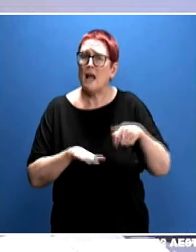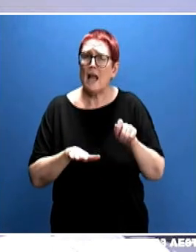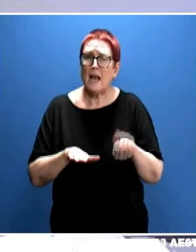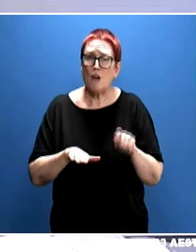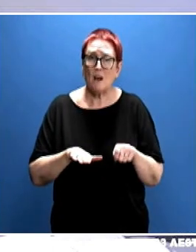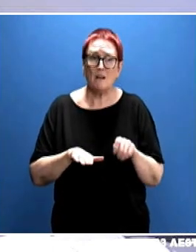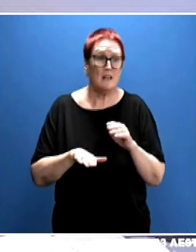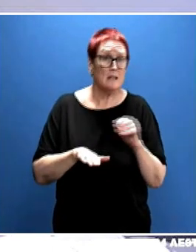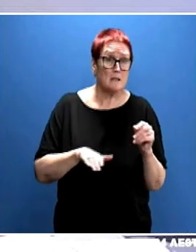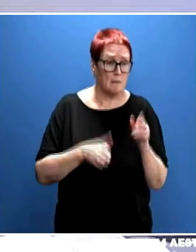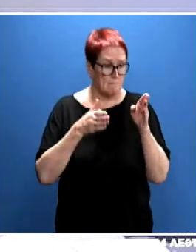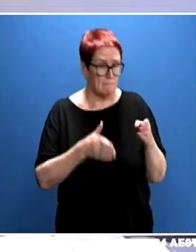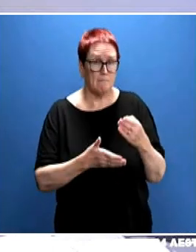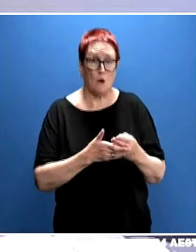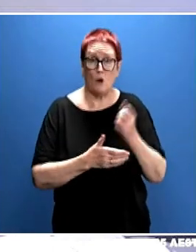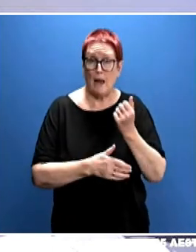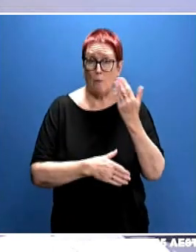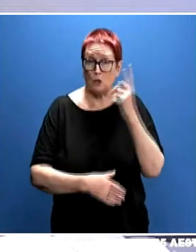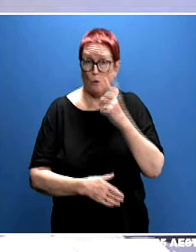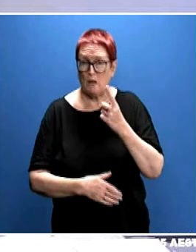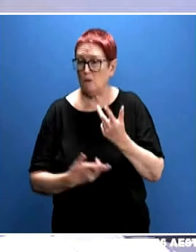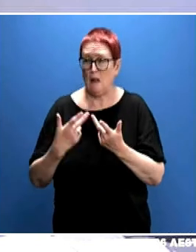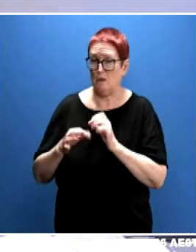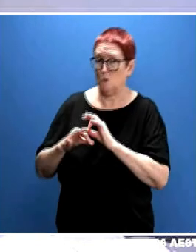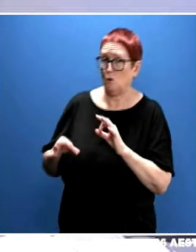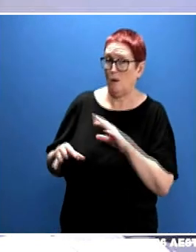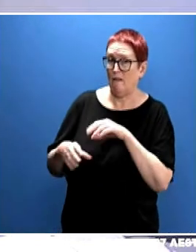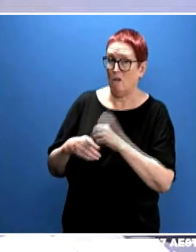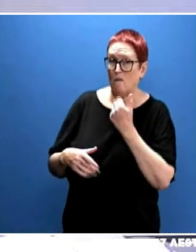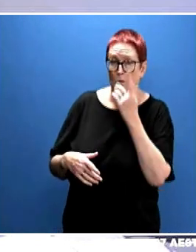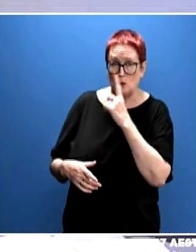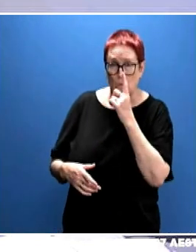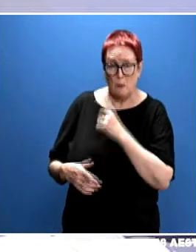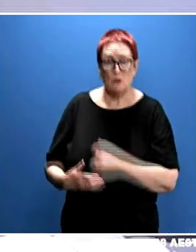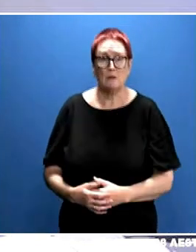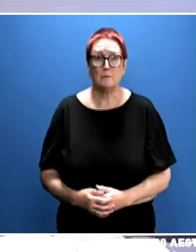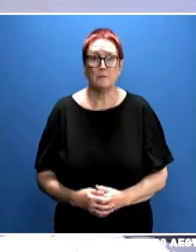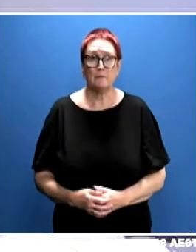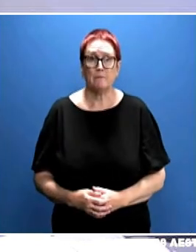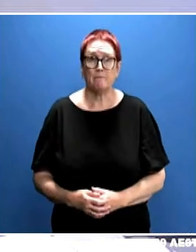some involving First Nations people, some not, the starting point is always data.